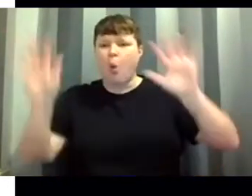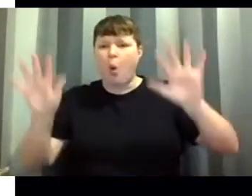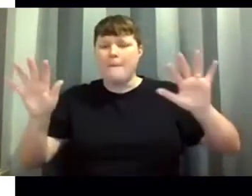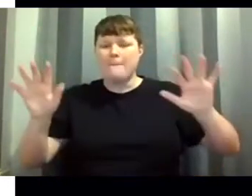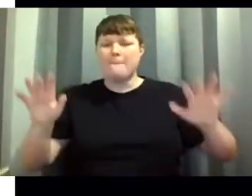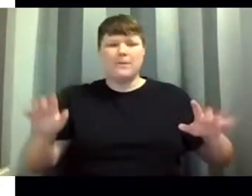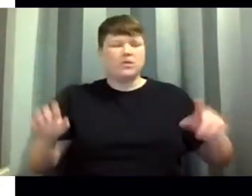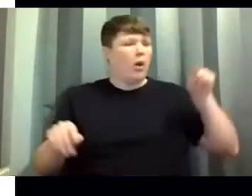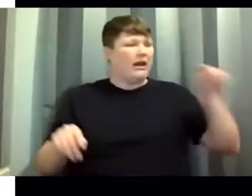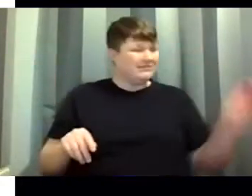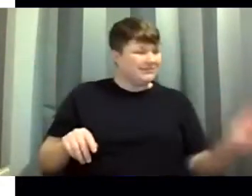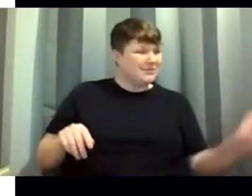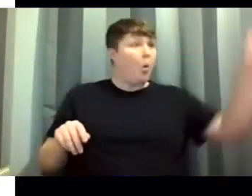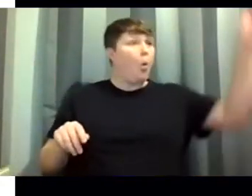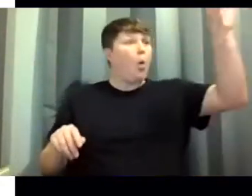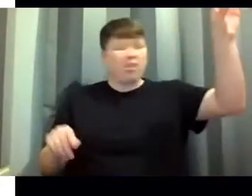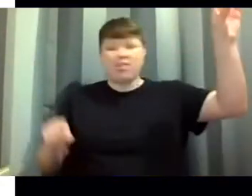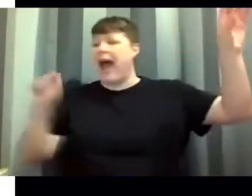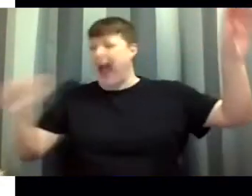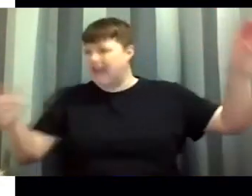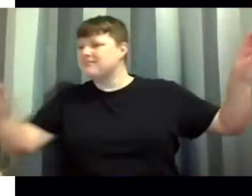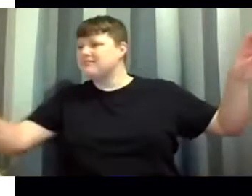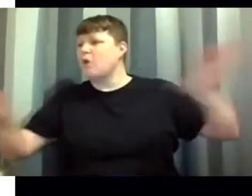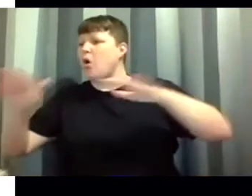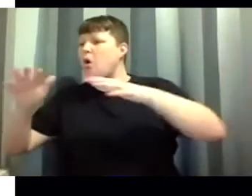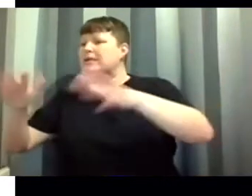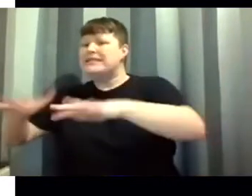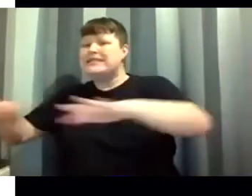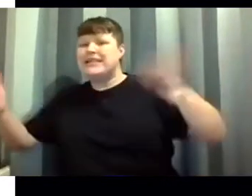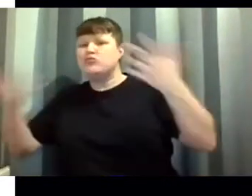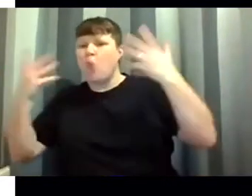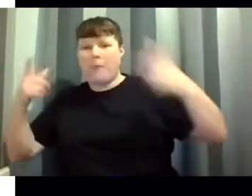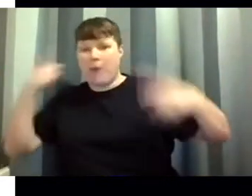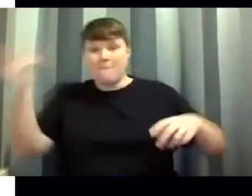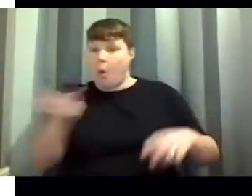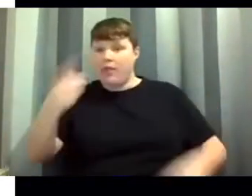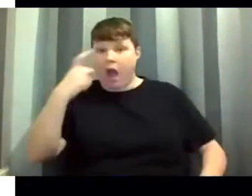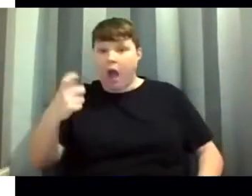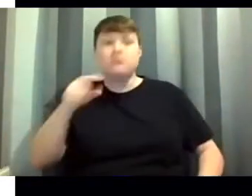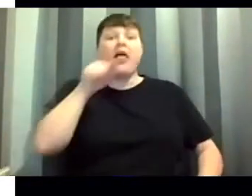until this came along. It's a really good change - really important - but,